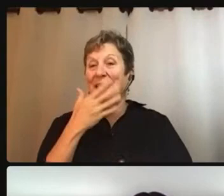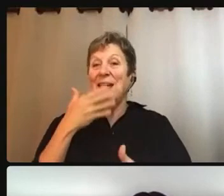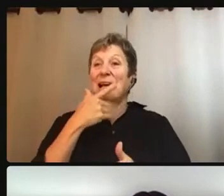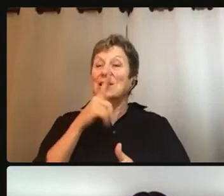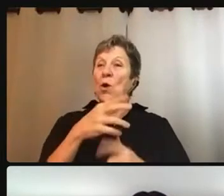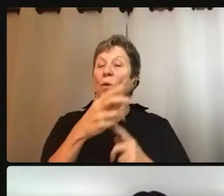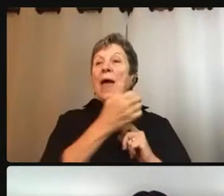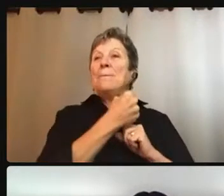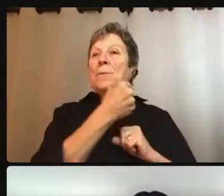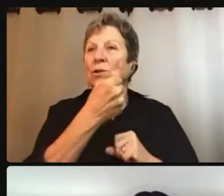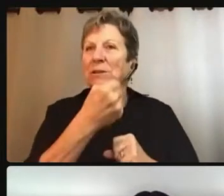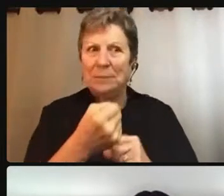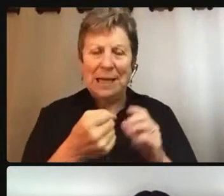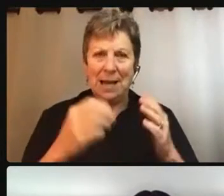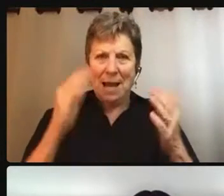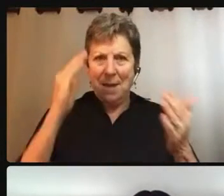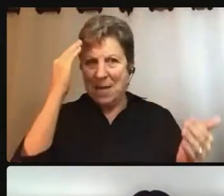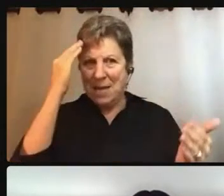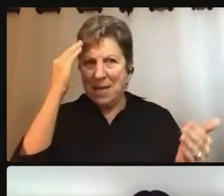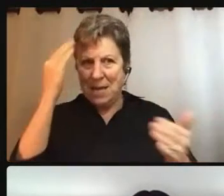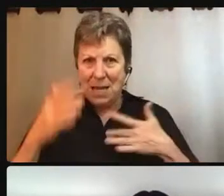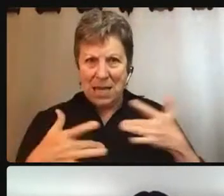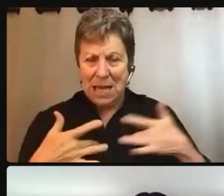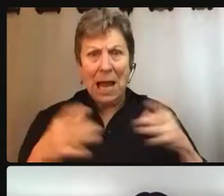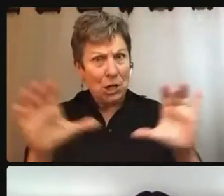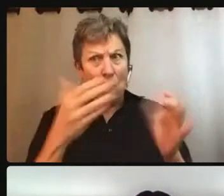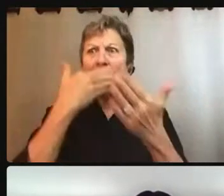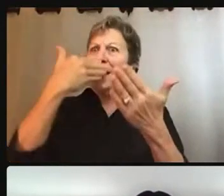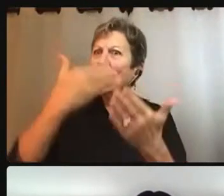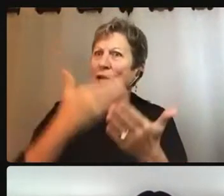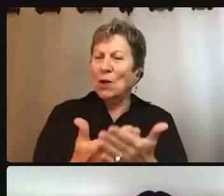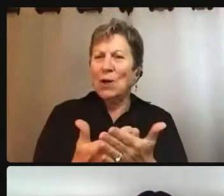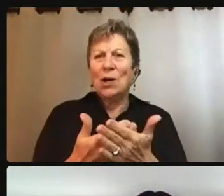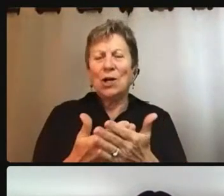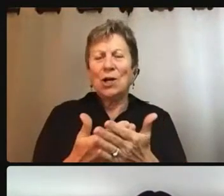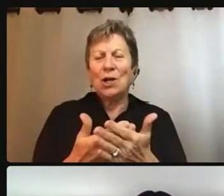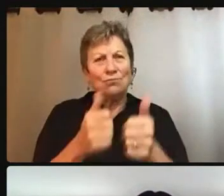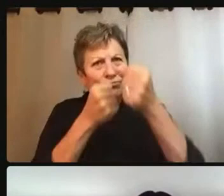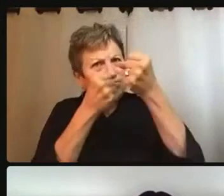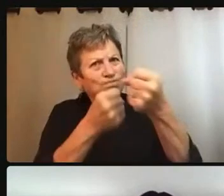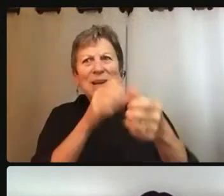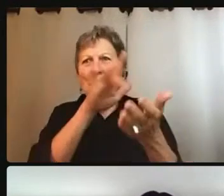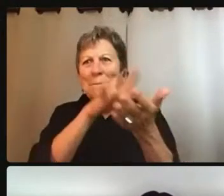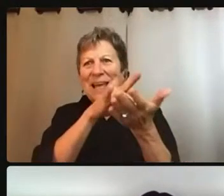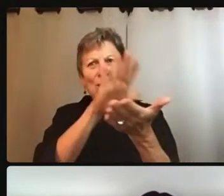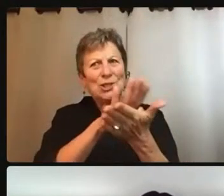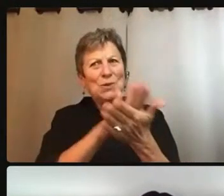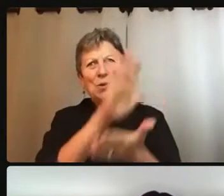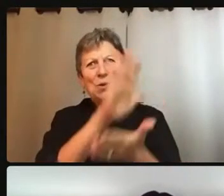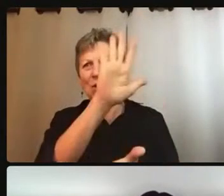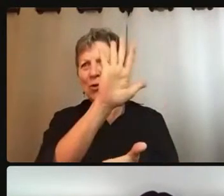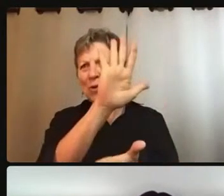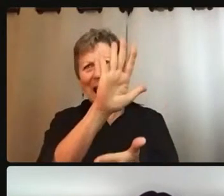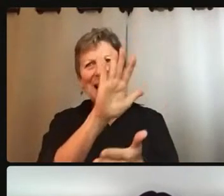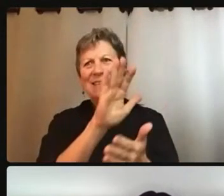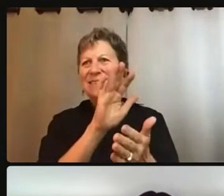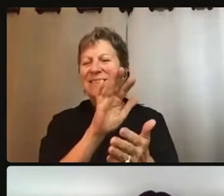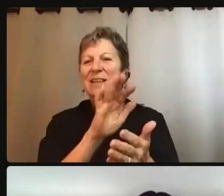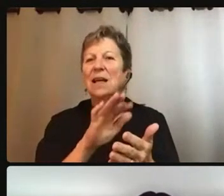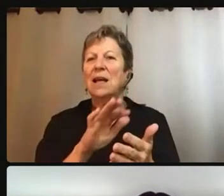ONE OF THEM HAS SEVERE AUTISM. SO THAT PULLS ME IN AND YOU